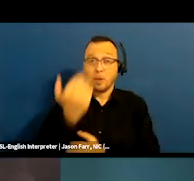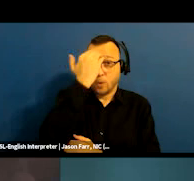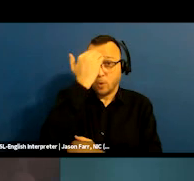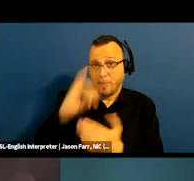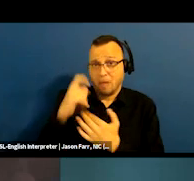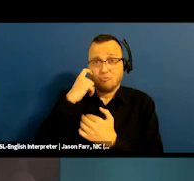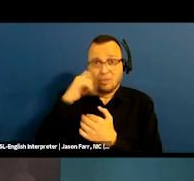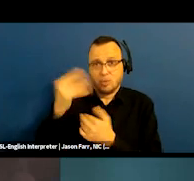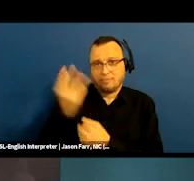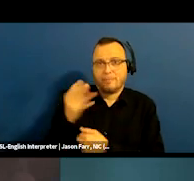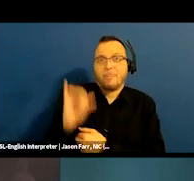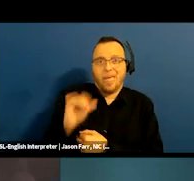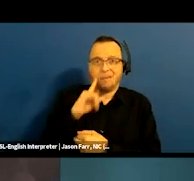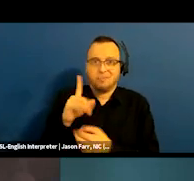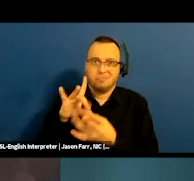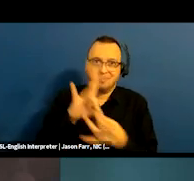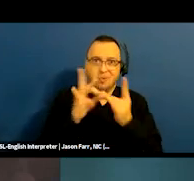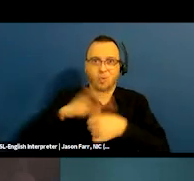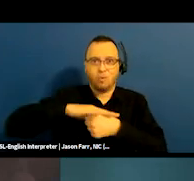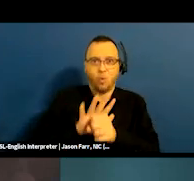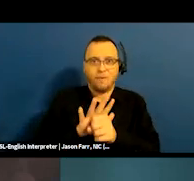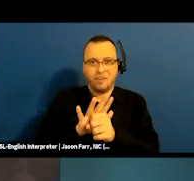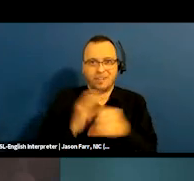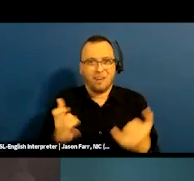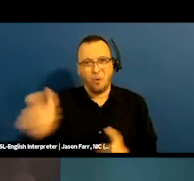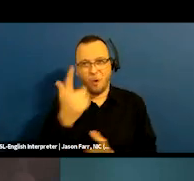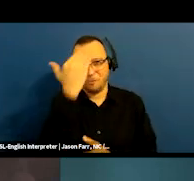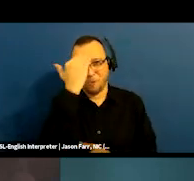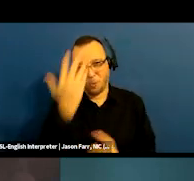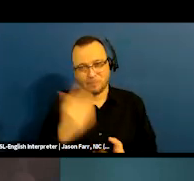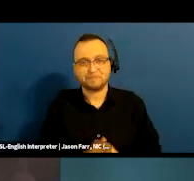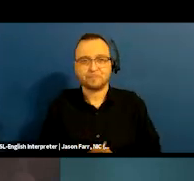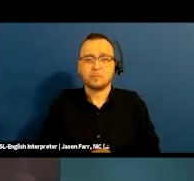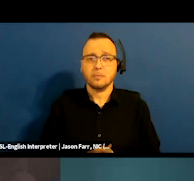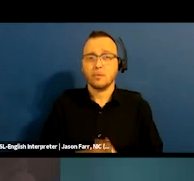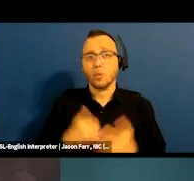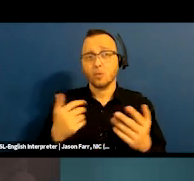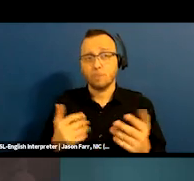Wherever you see all this whiteness, except up for the middle part, which is the heart, that's all pneumonia. Both sides of his lungs